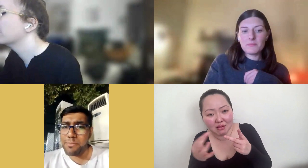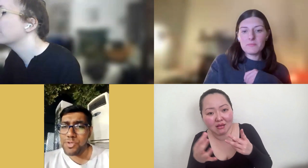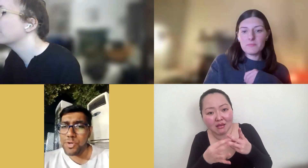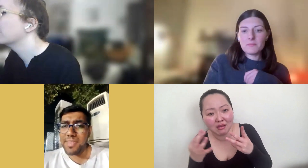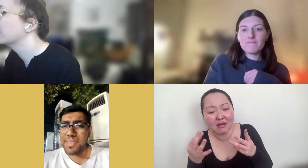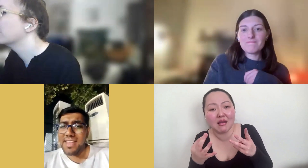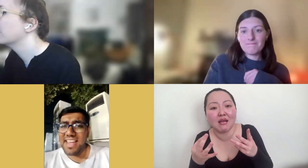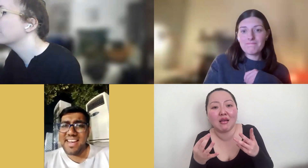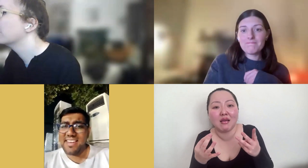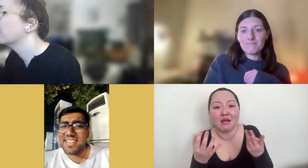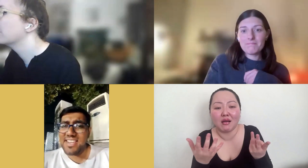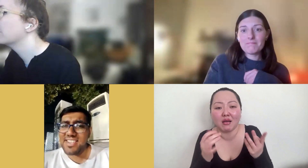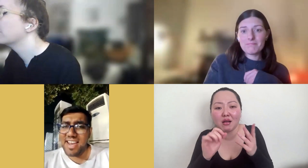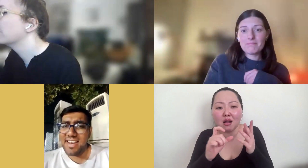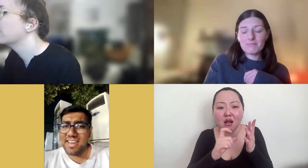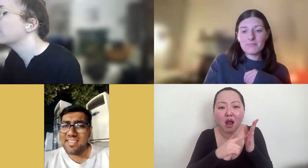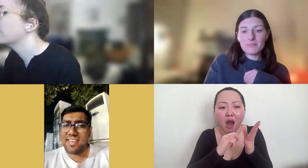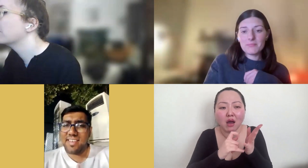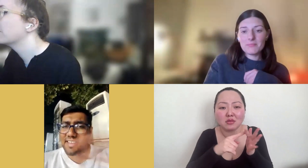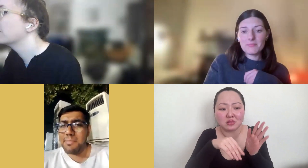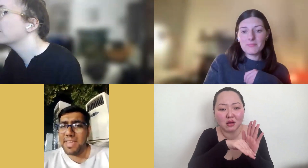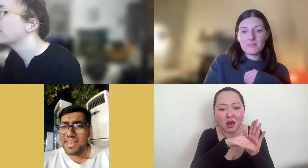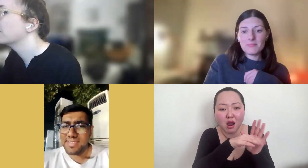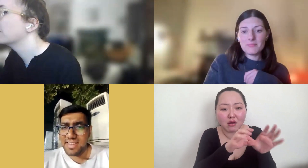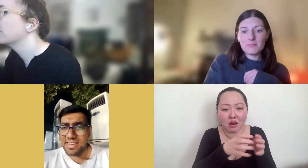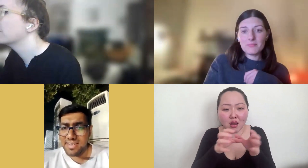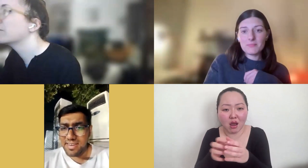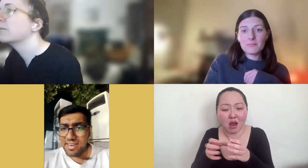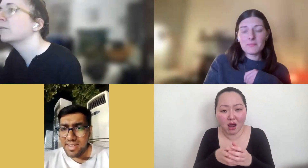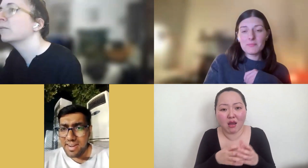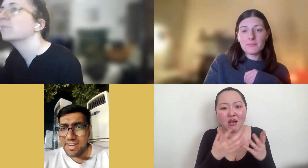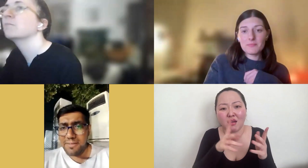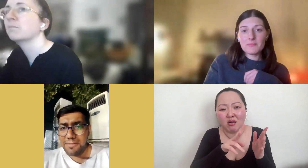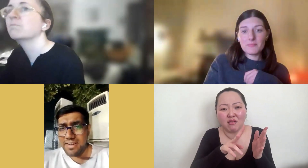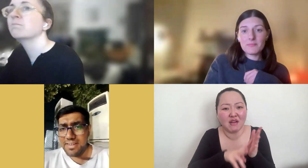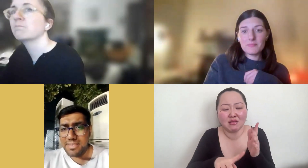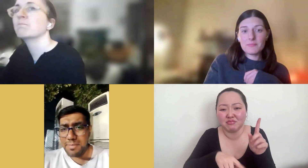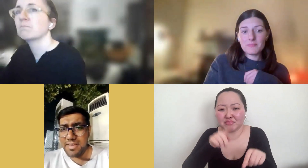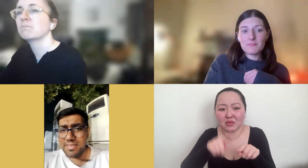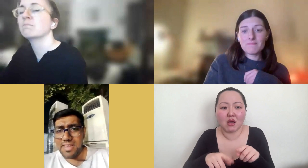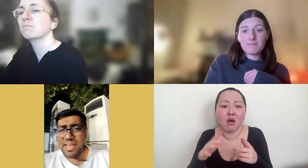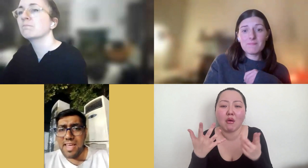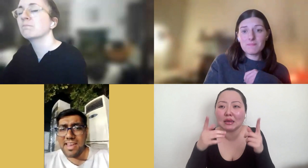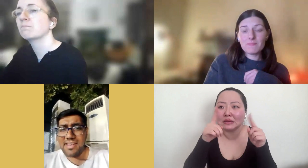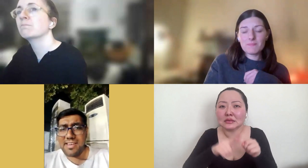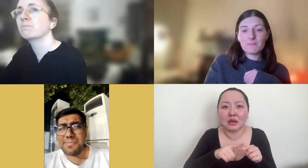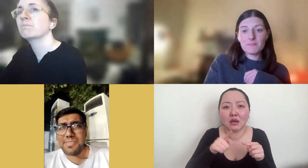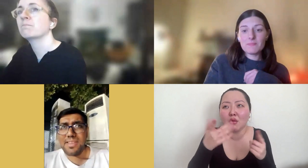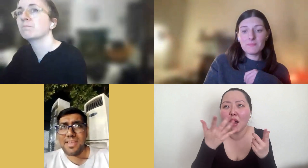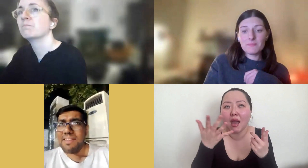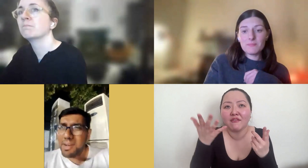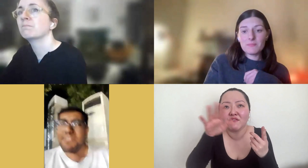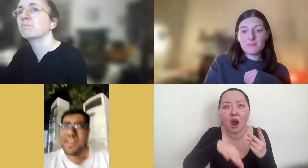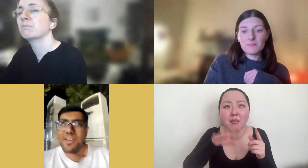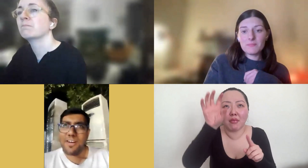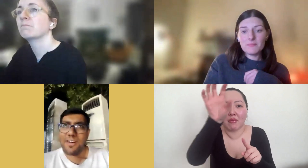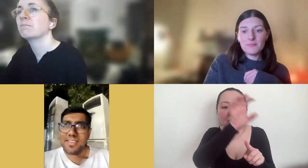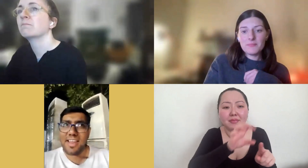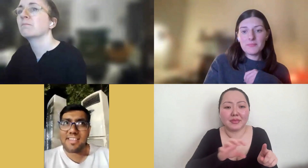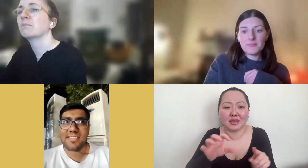from, so the intersectionality really makes it a difficult space. I will be very honest and